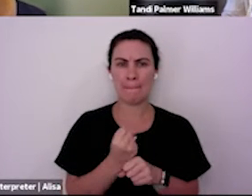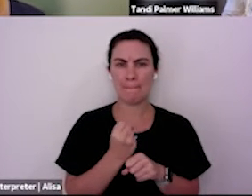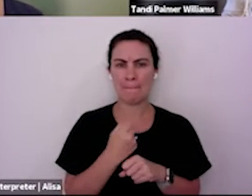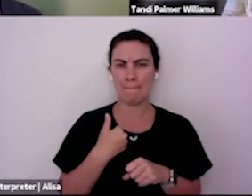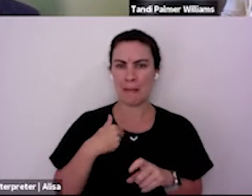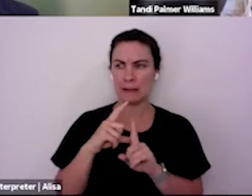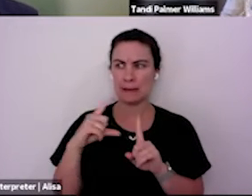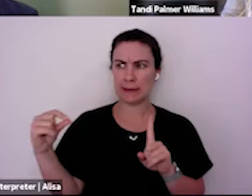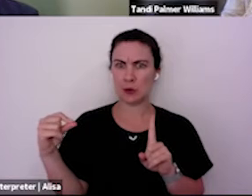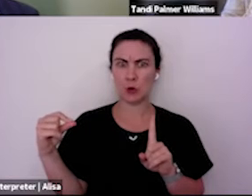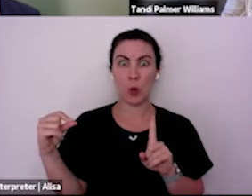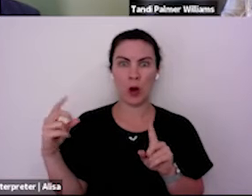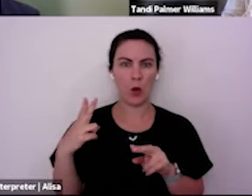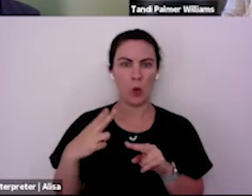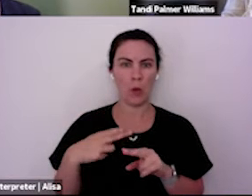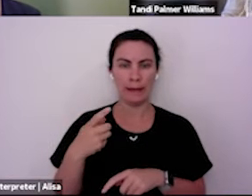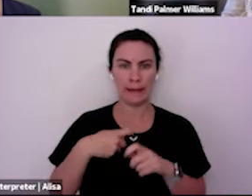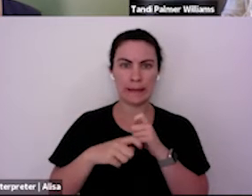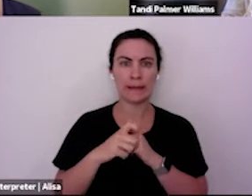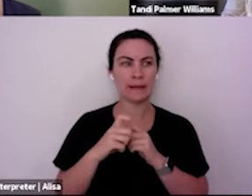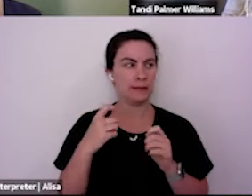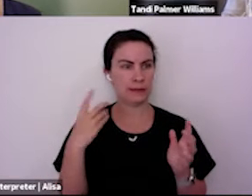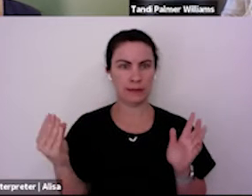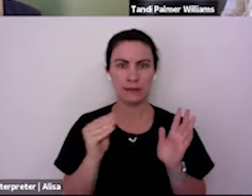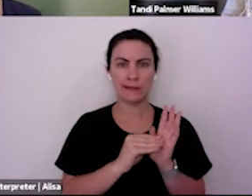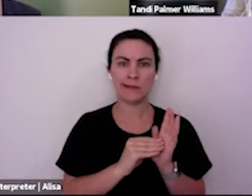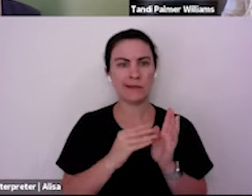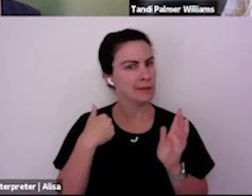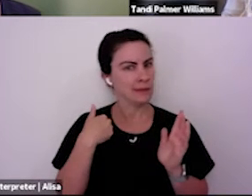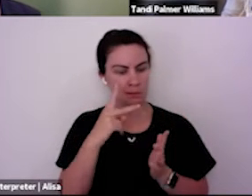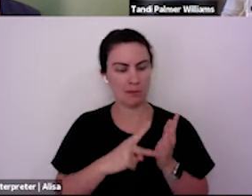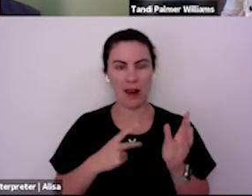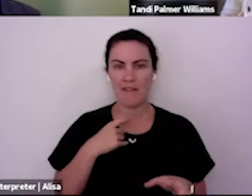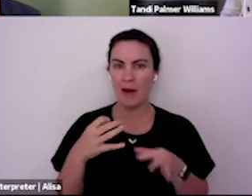and we shortened really quickly what we were intending to do and moved into that digital space quickly.